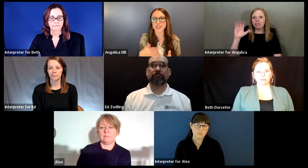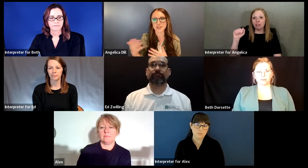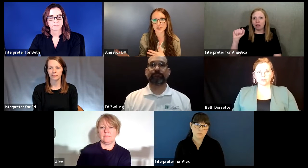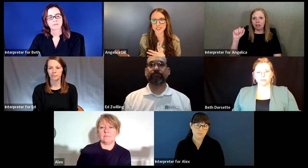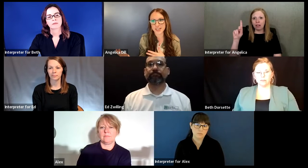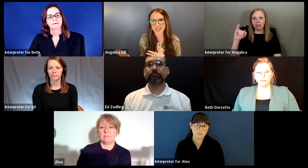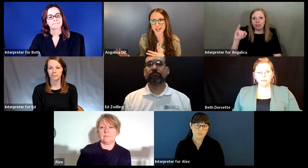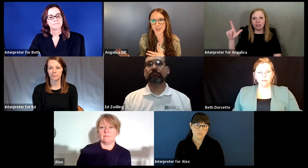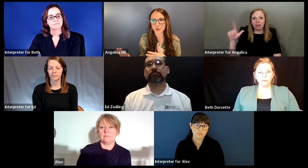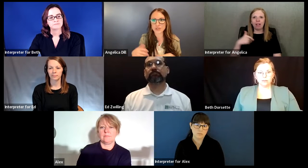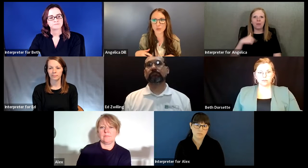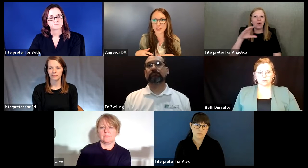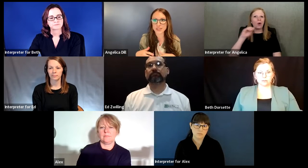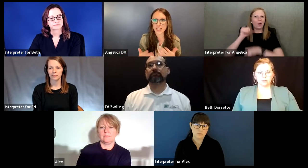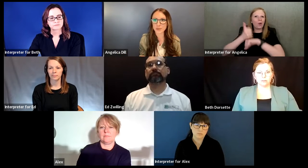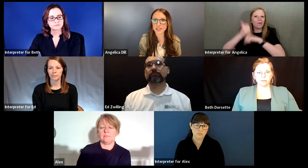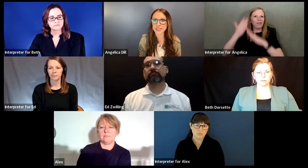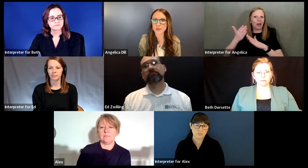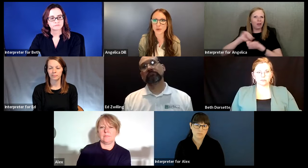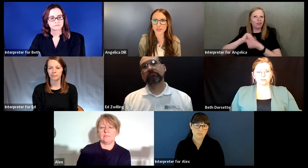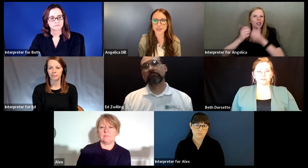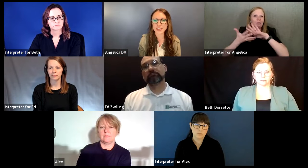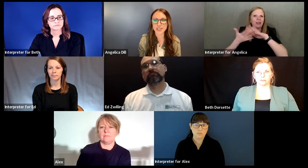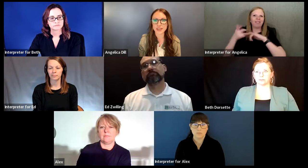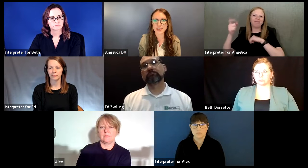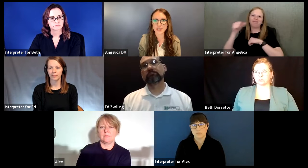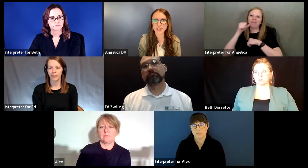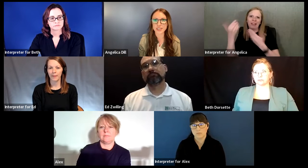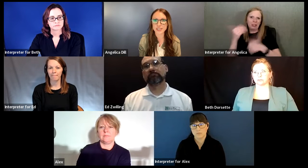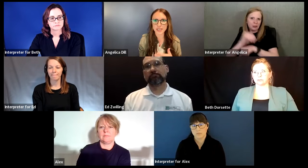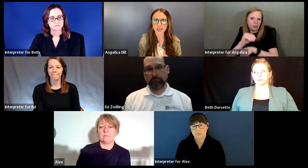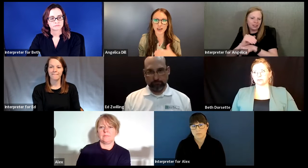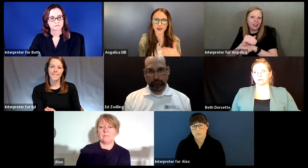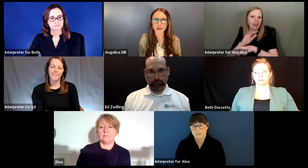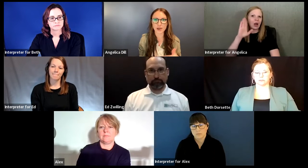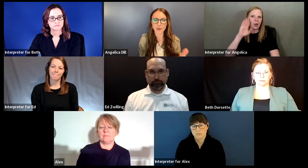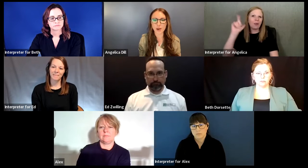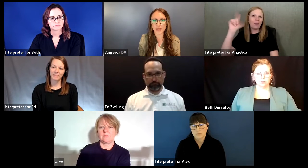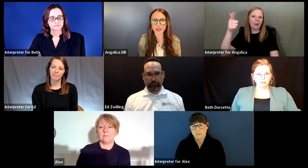There's another one who is not with us tonight but he'll be with us in the series upcoming.